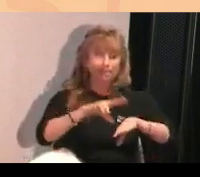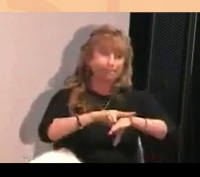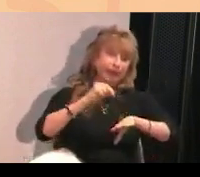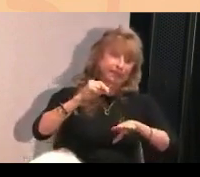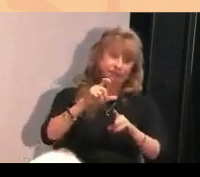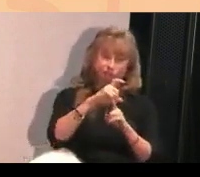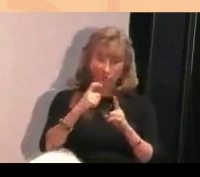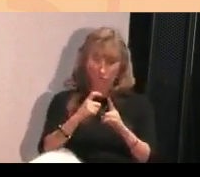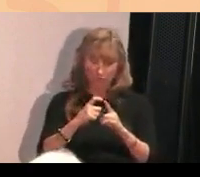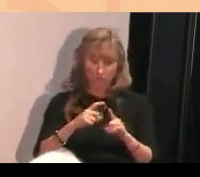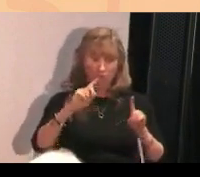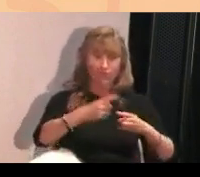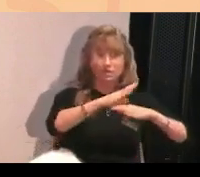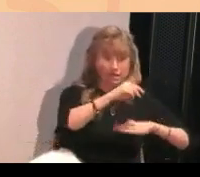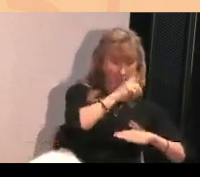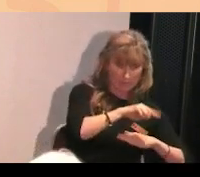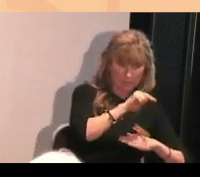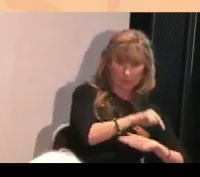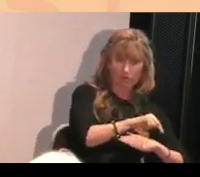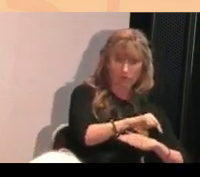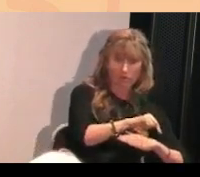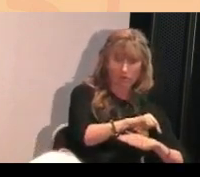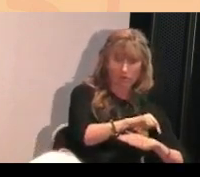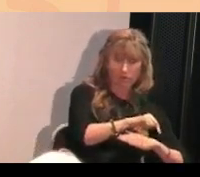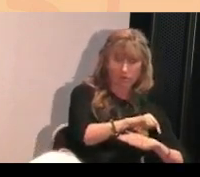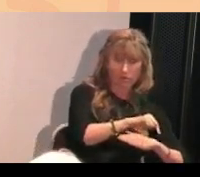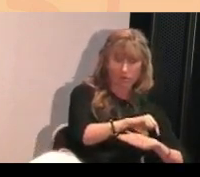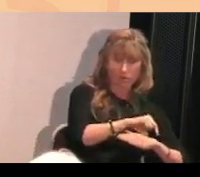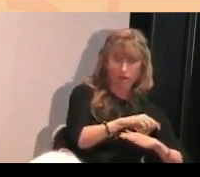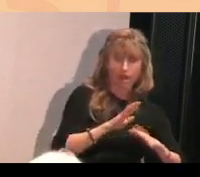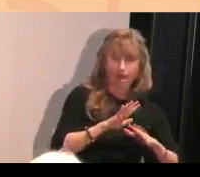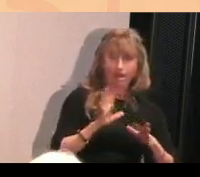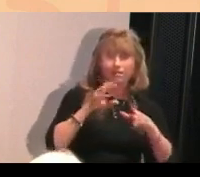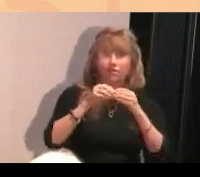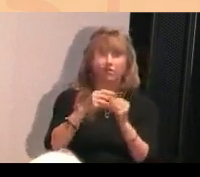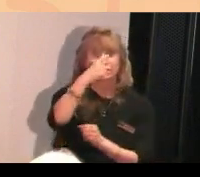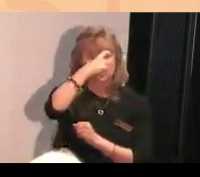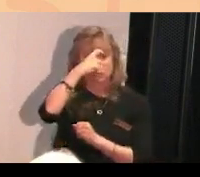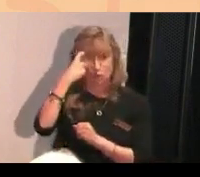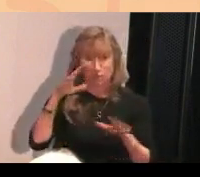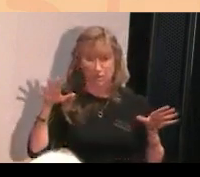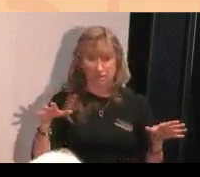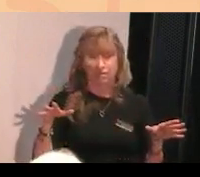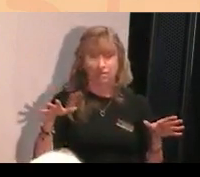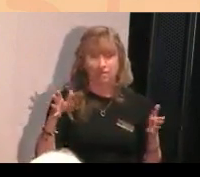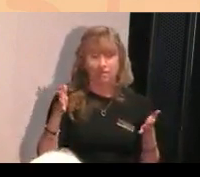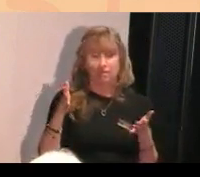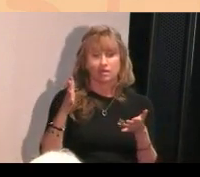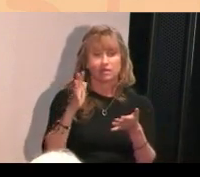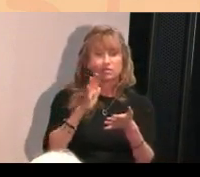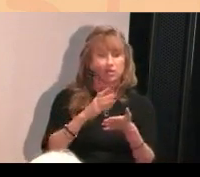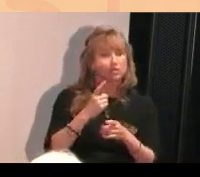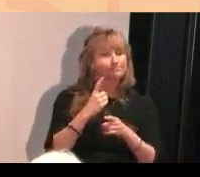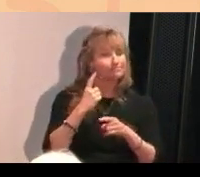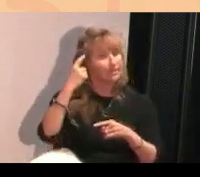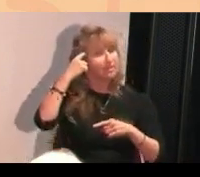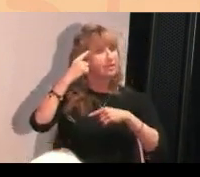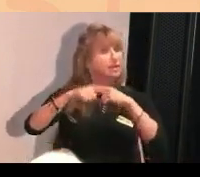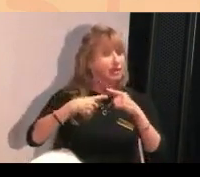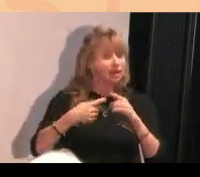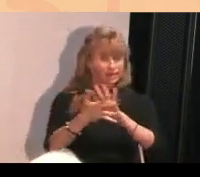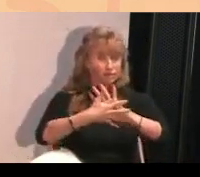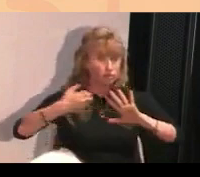people and in spaces of trauma this included discussion of the stolen generation's rights